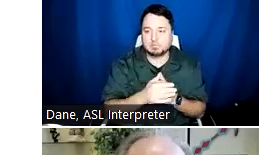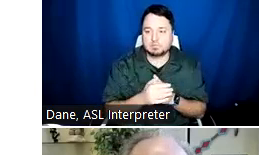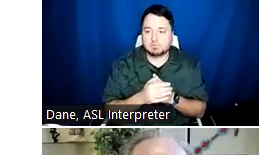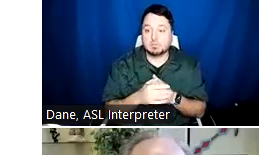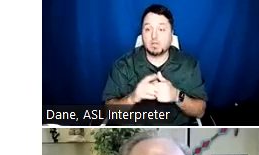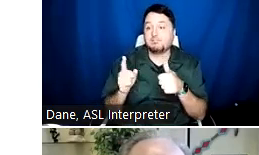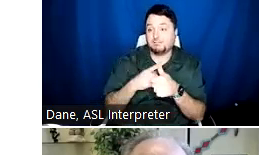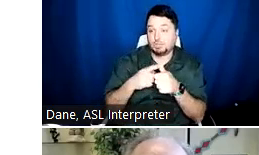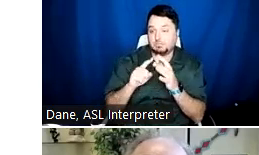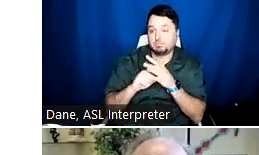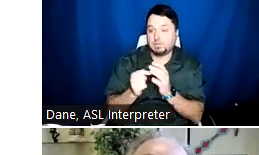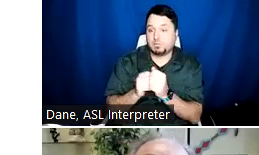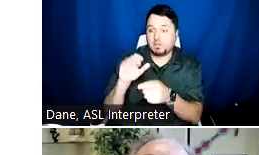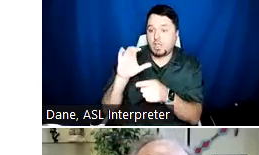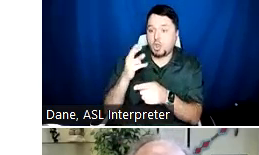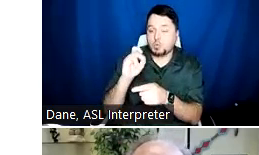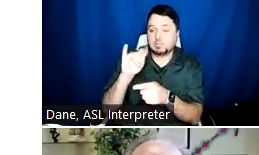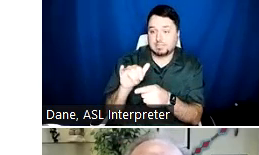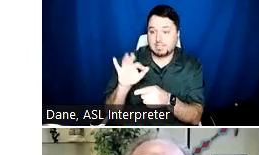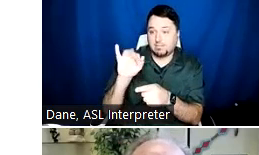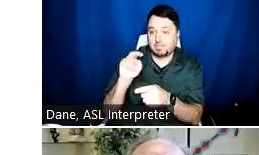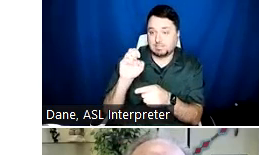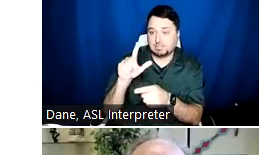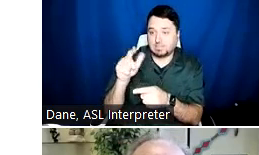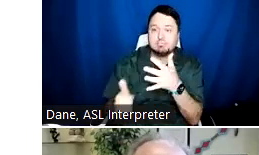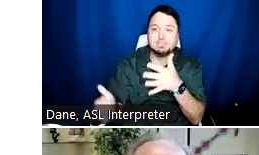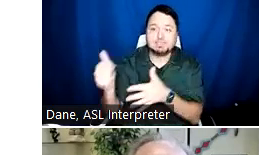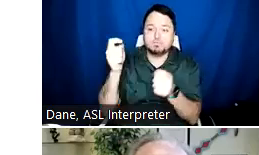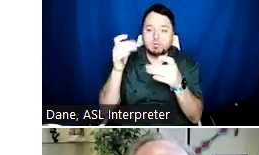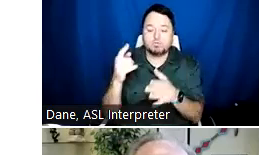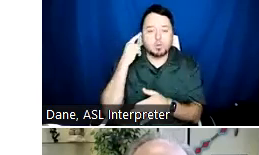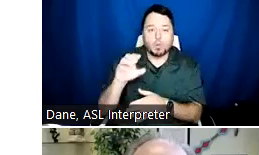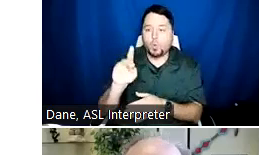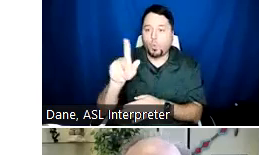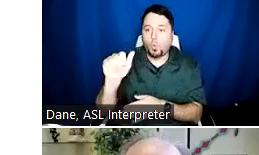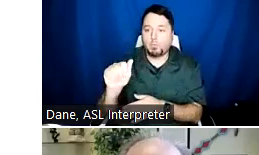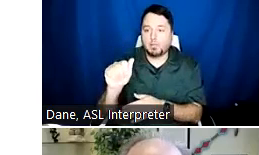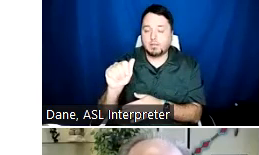with Doctor Christy Finsel, who is the Executive Director for the Oklahoma Native Assets Coalition,